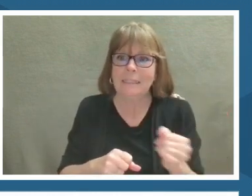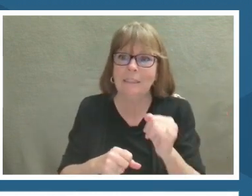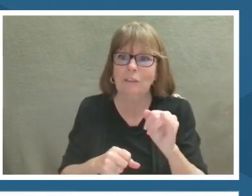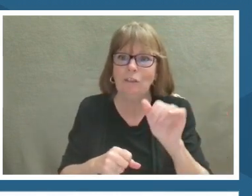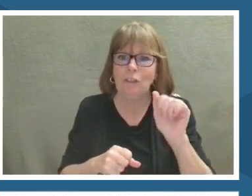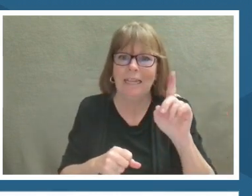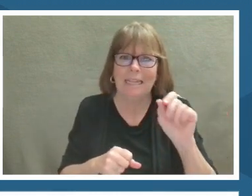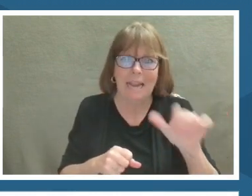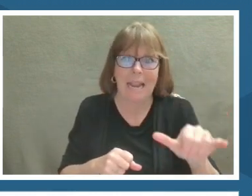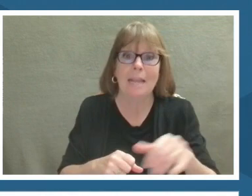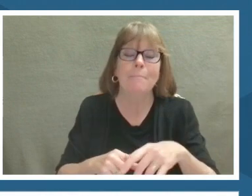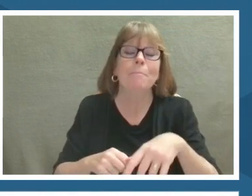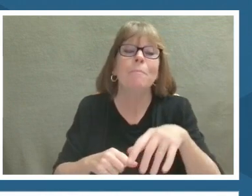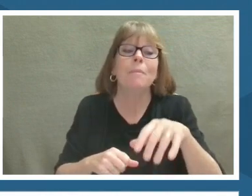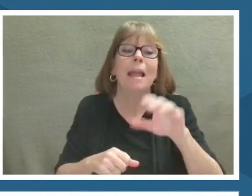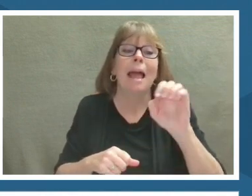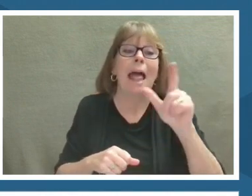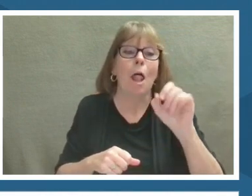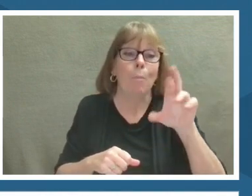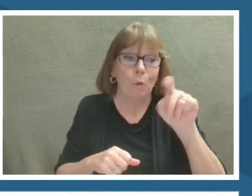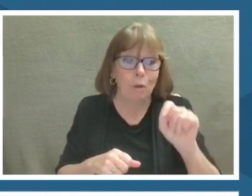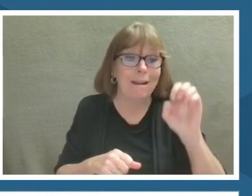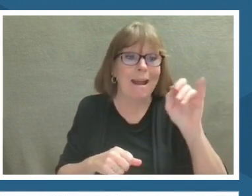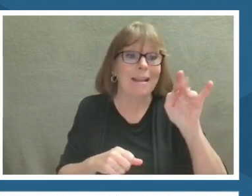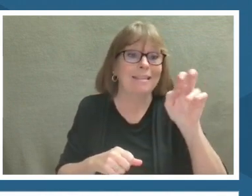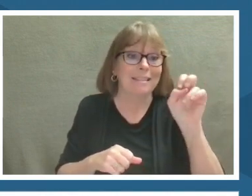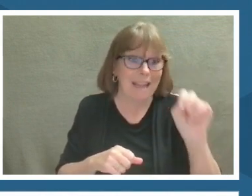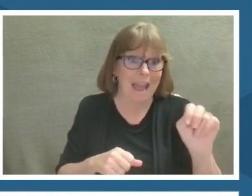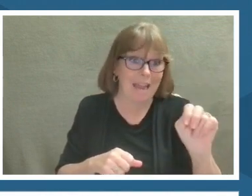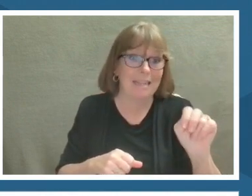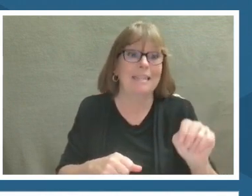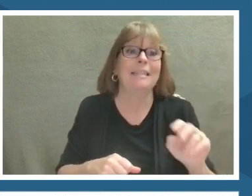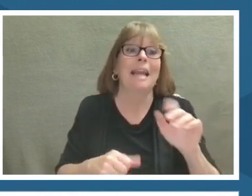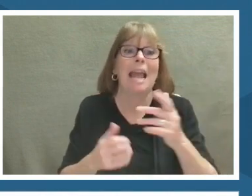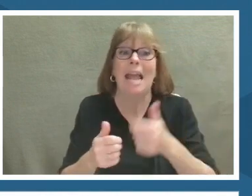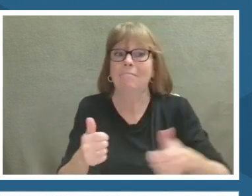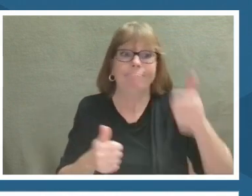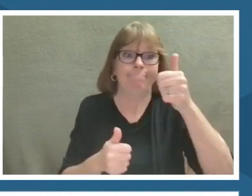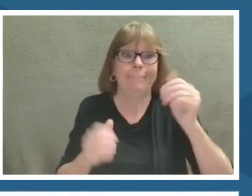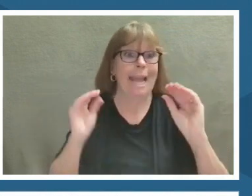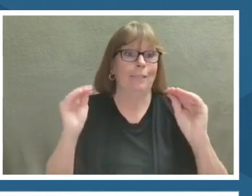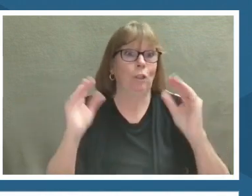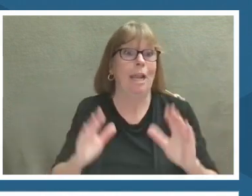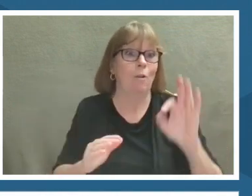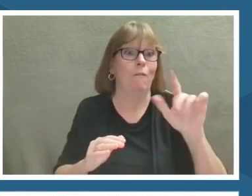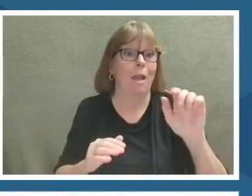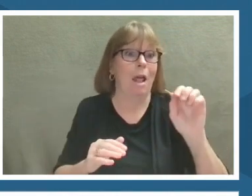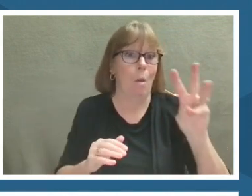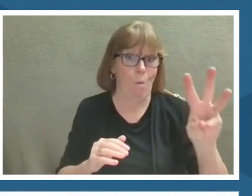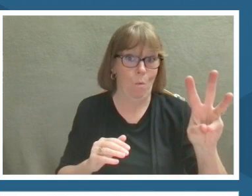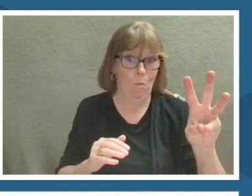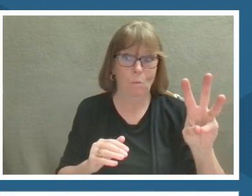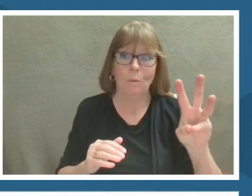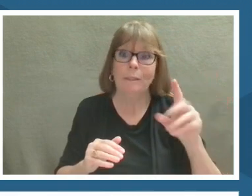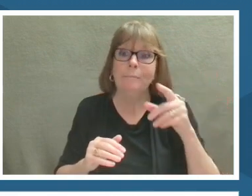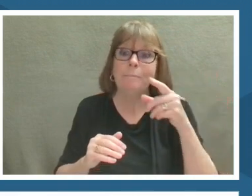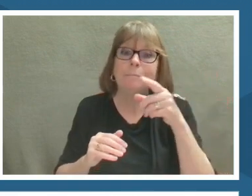einstein distinguished educator fellow so you can go to the next slide